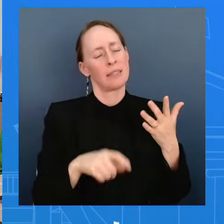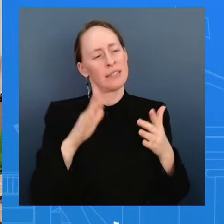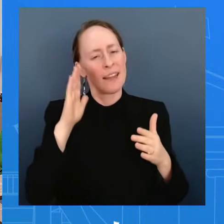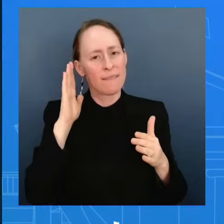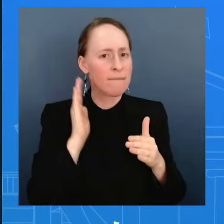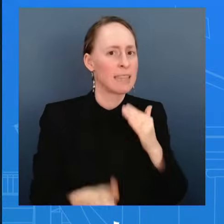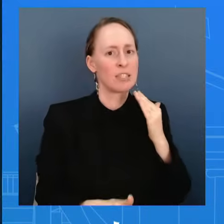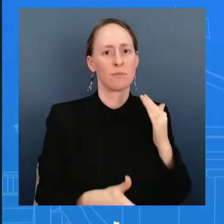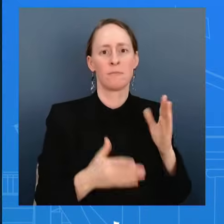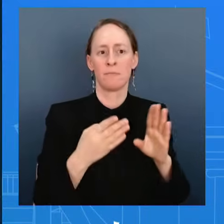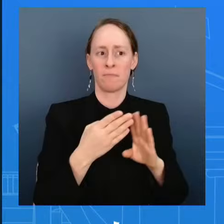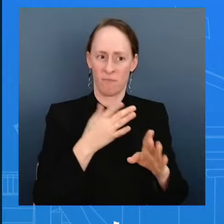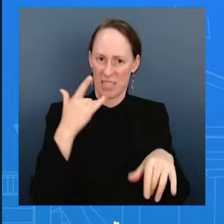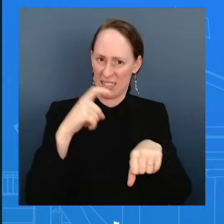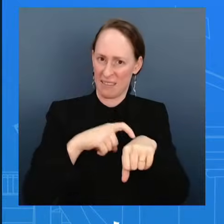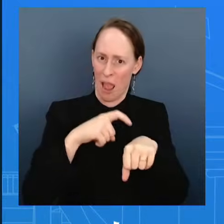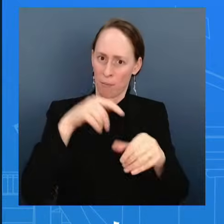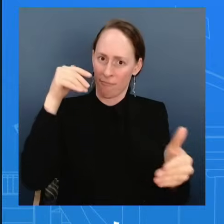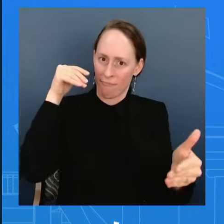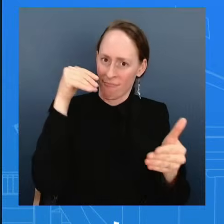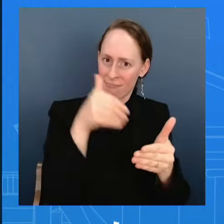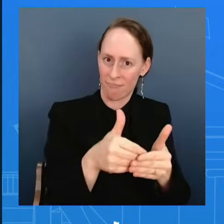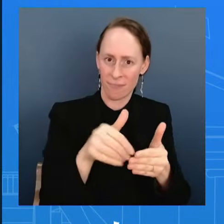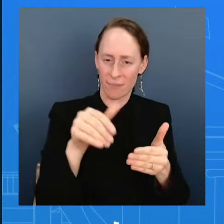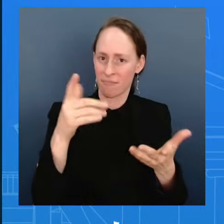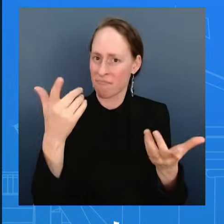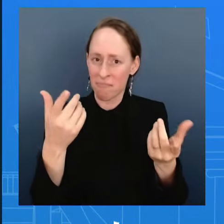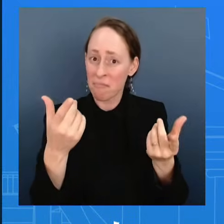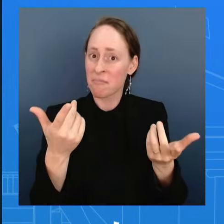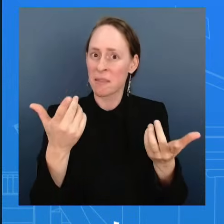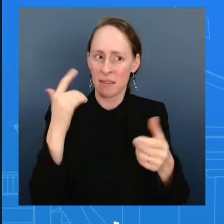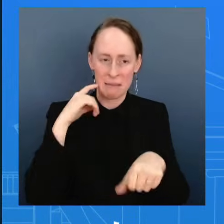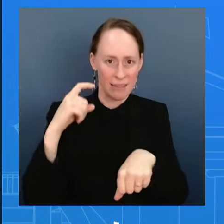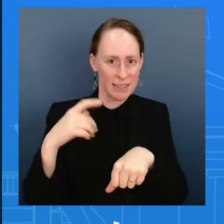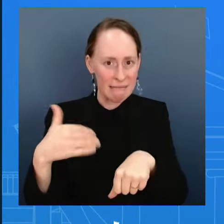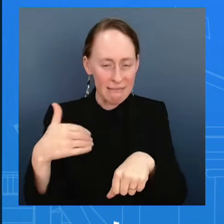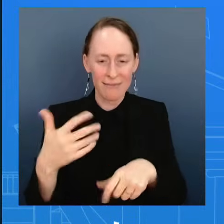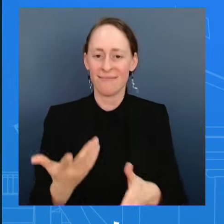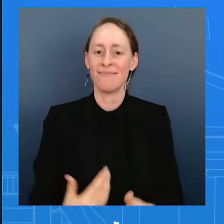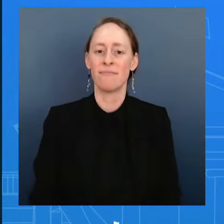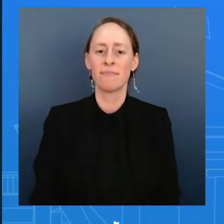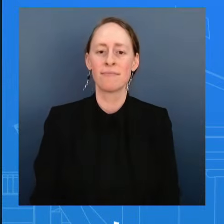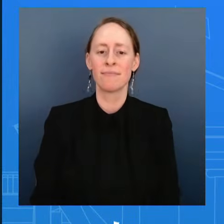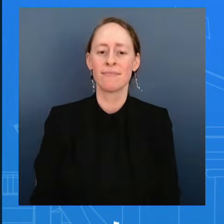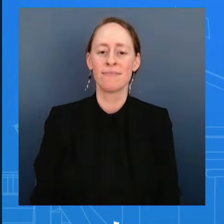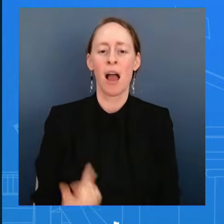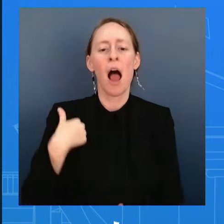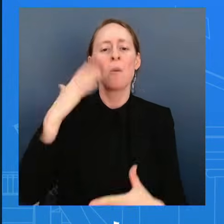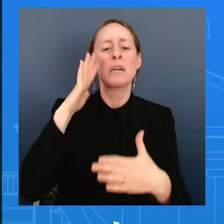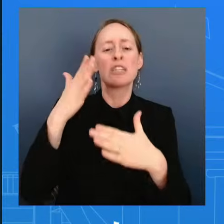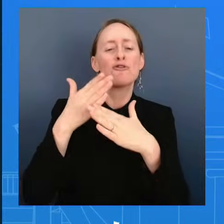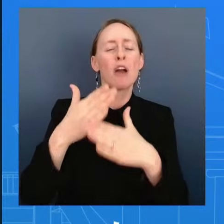We want to give a break to working families and middle-class families. They want to -- they want to cut Social Security, Medicare.